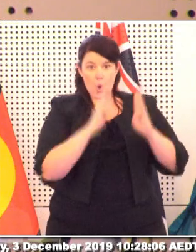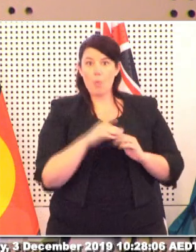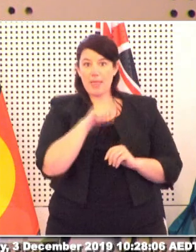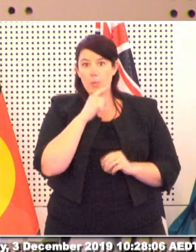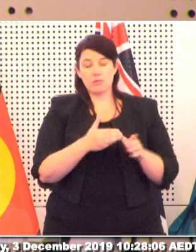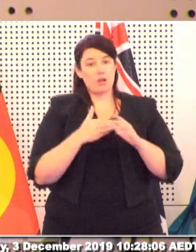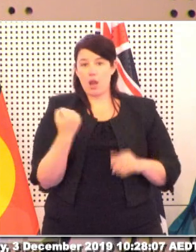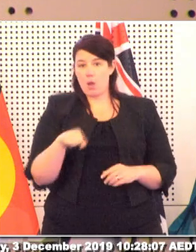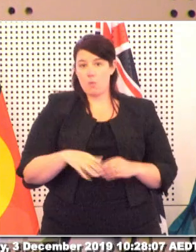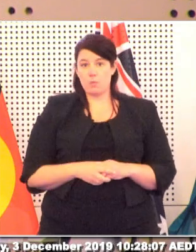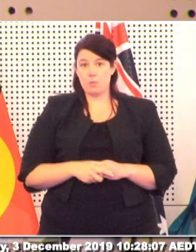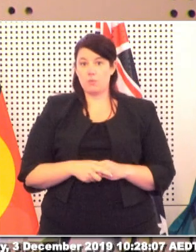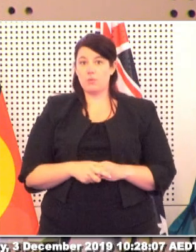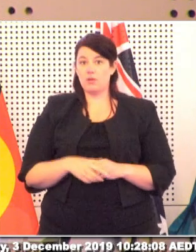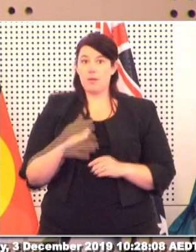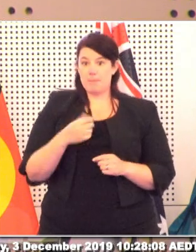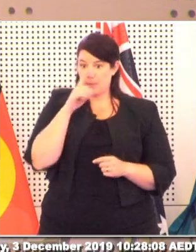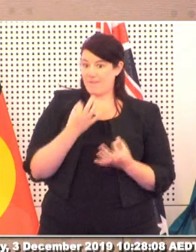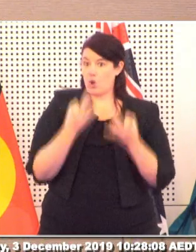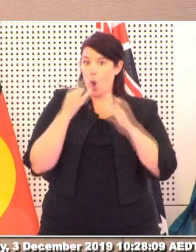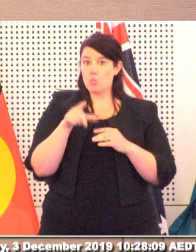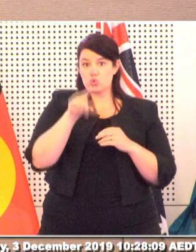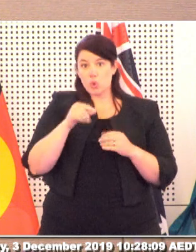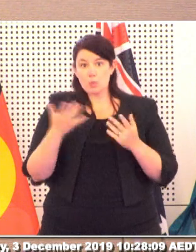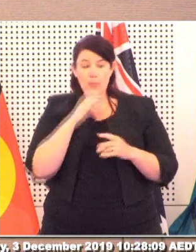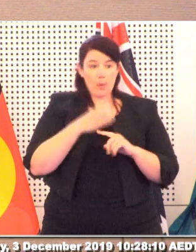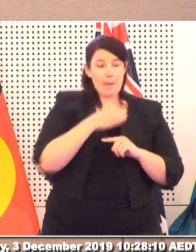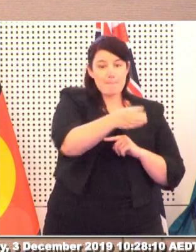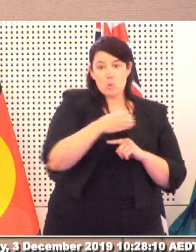There was no choice for people about where they are going to be rehoused.